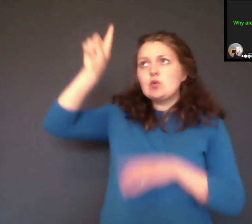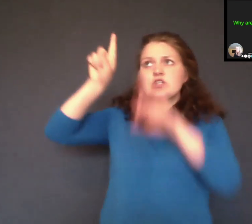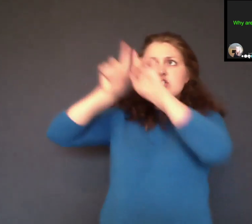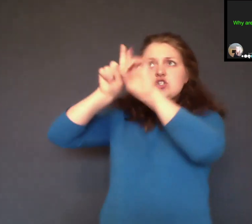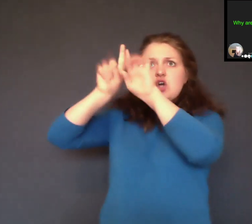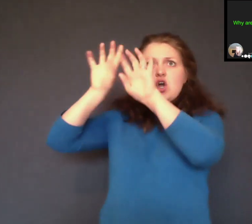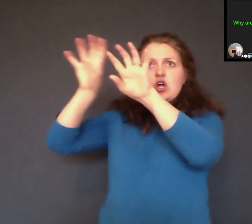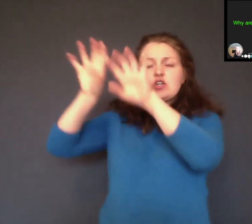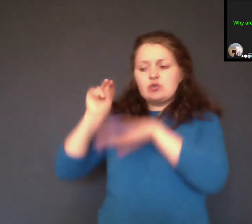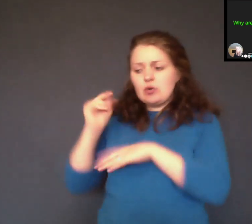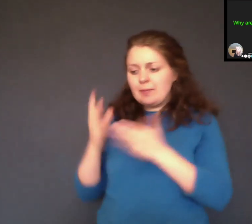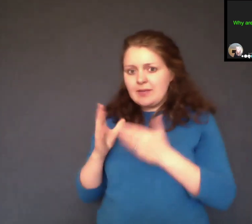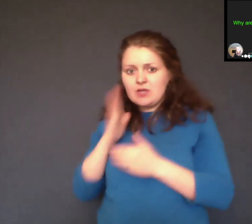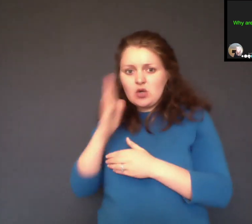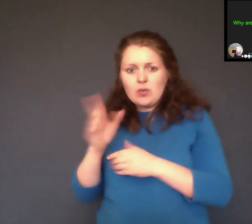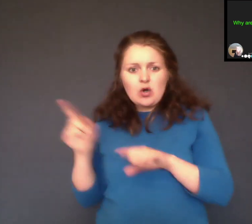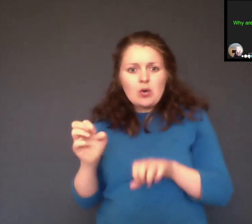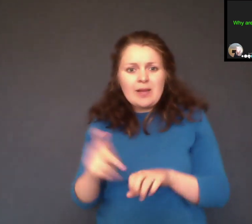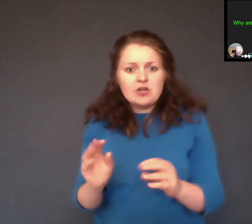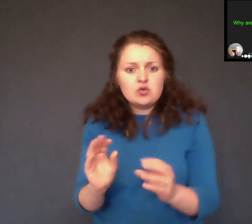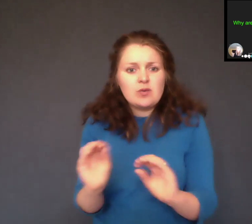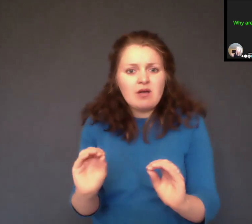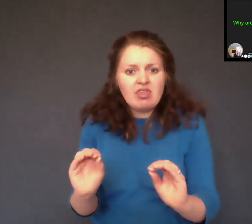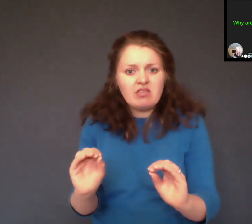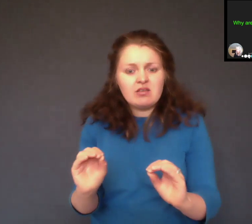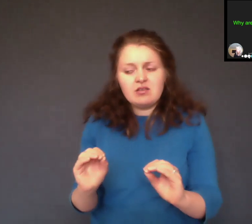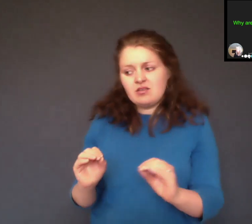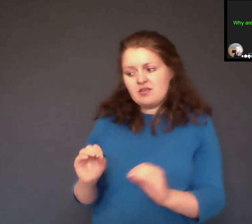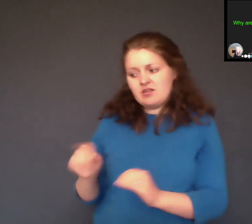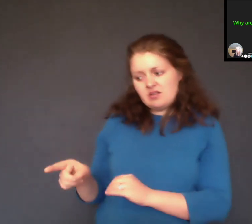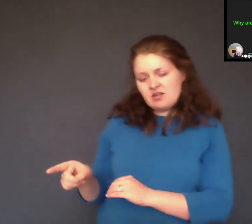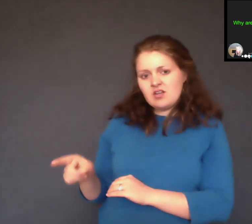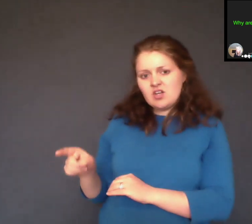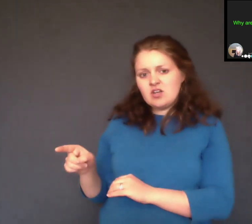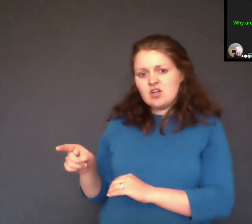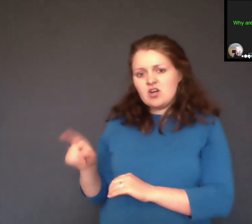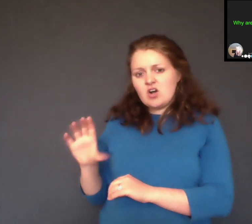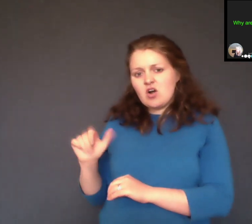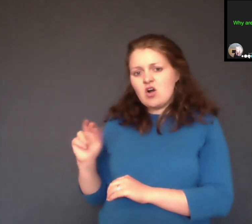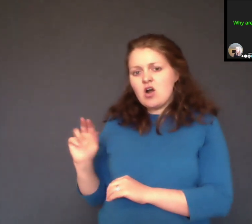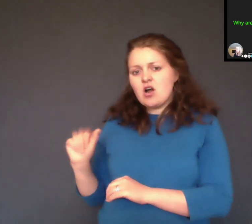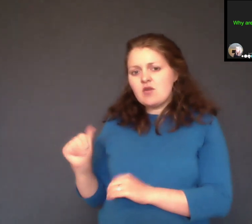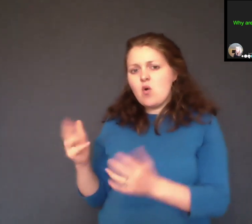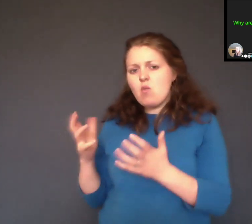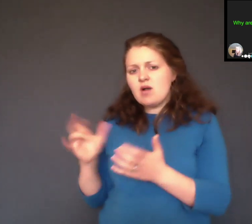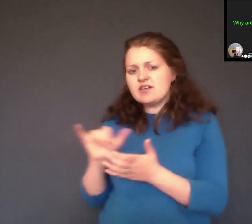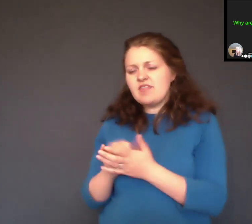from which hood had conjured it but the creature wanted that gift nevertheless it was weary and